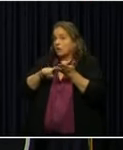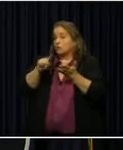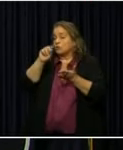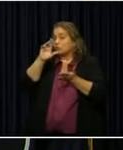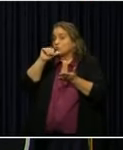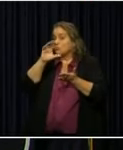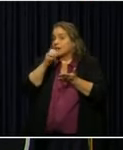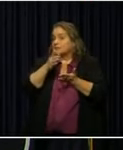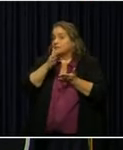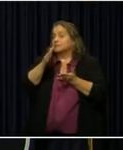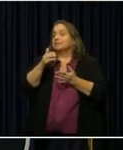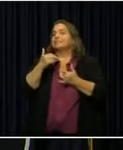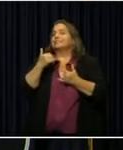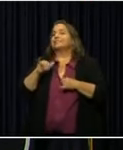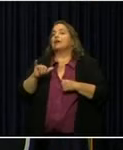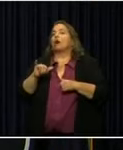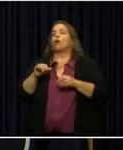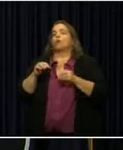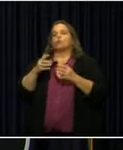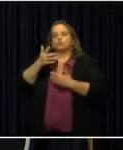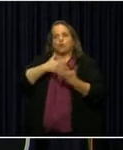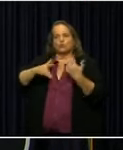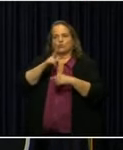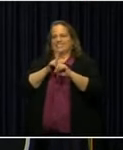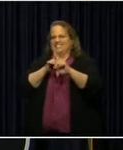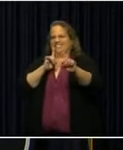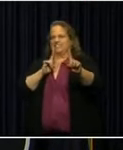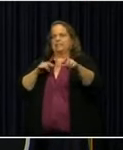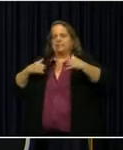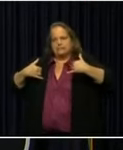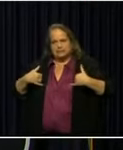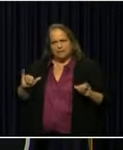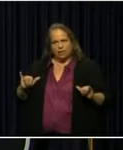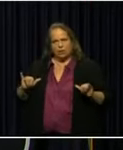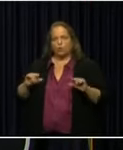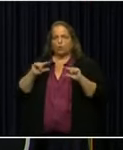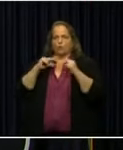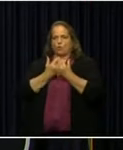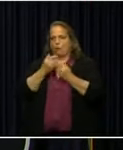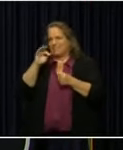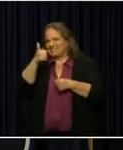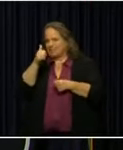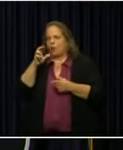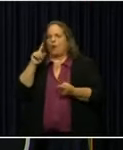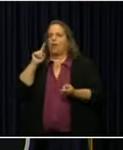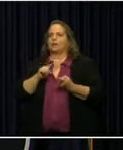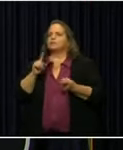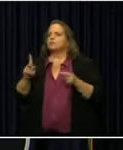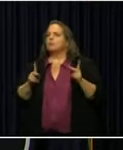EVEN IN THAT OPENING AND EVEN WITH THE WHITE HOUSE GUIDANCE,